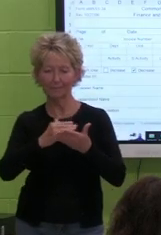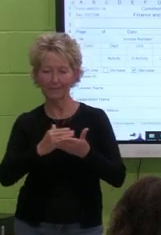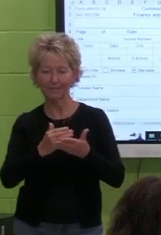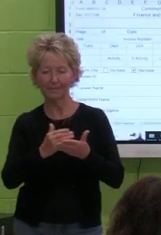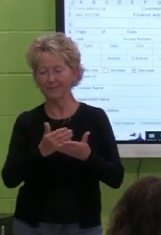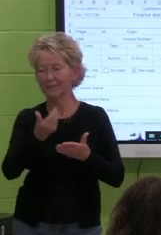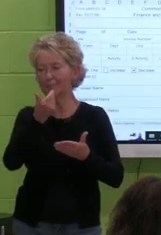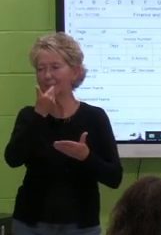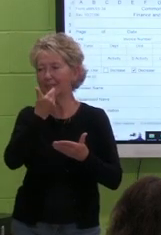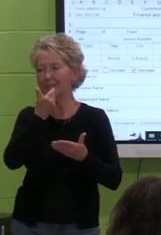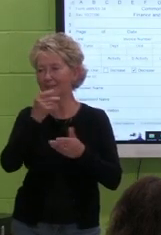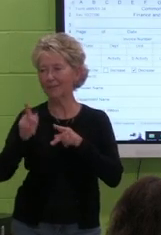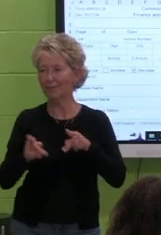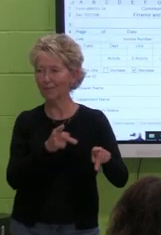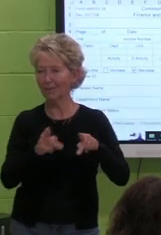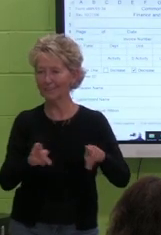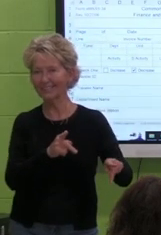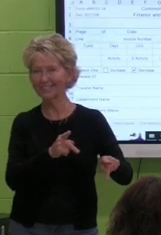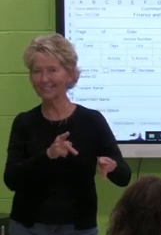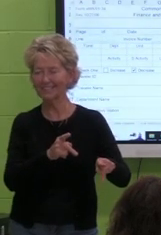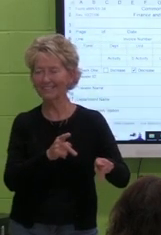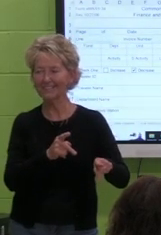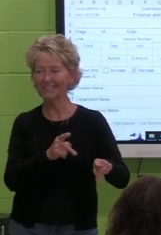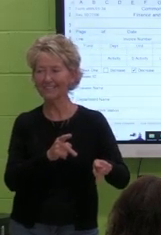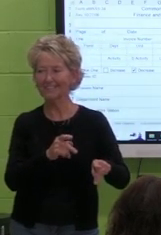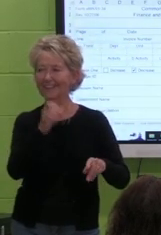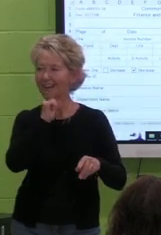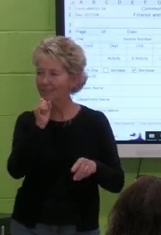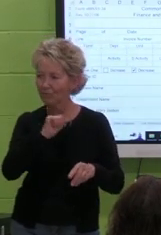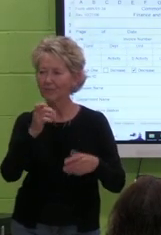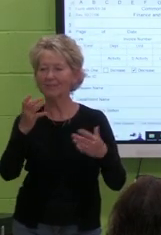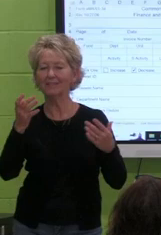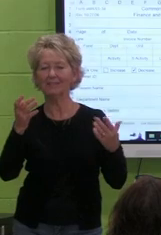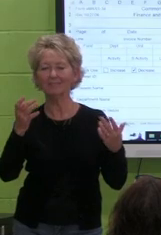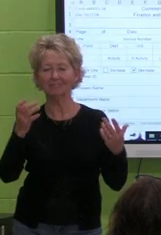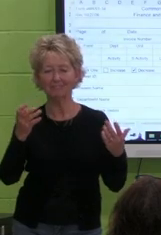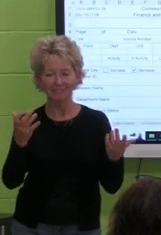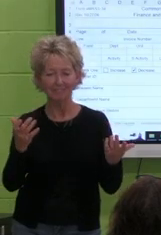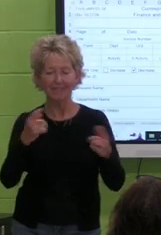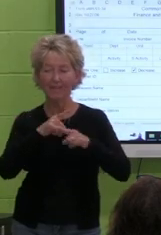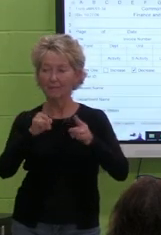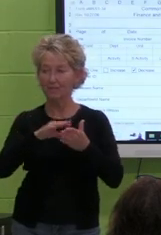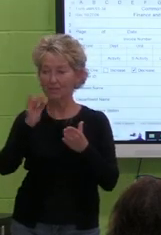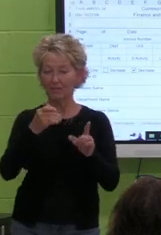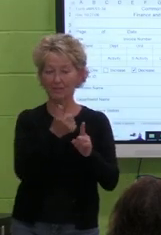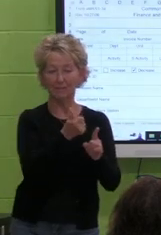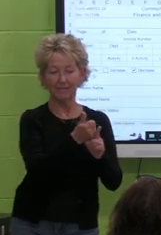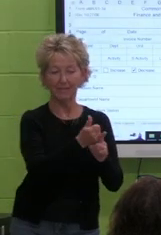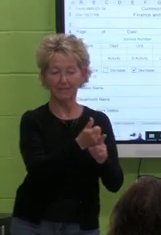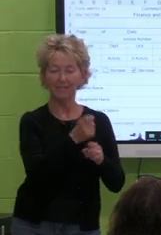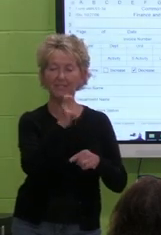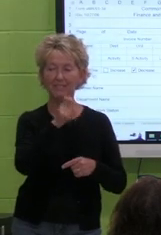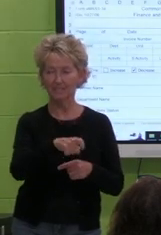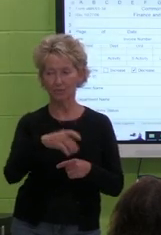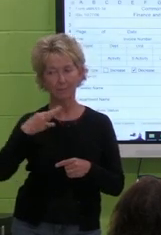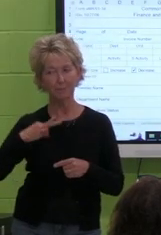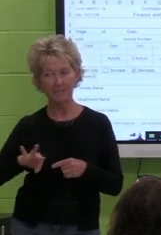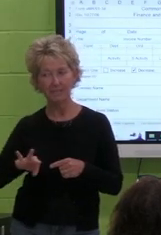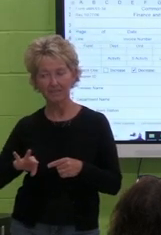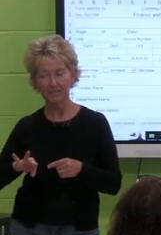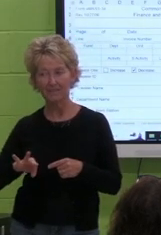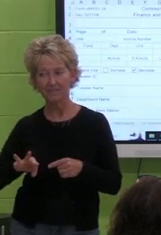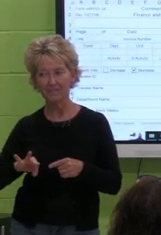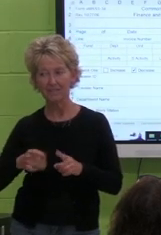a a Taylor Bell's ice cream truck comes down you know but the students need to benefit from the